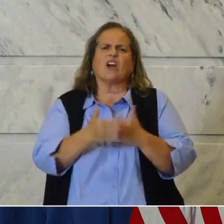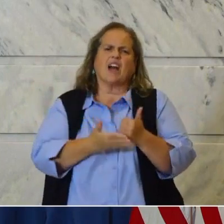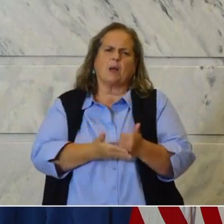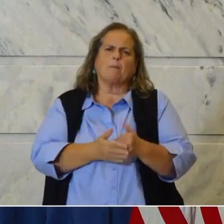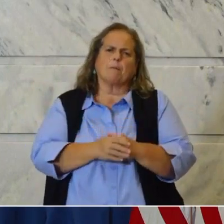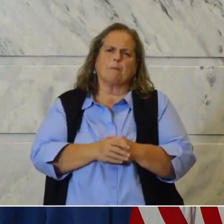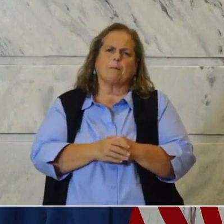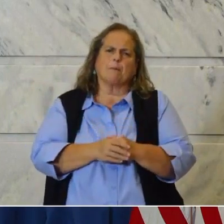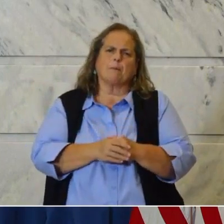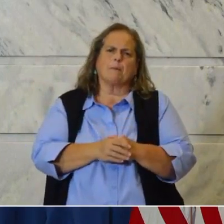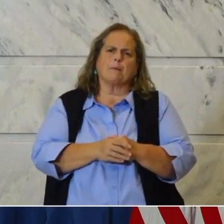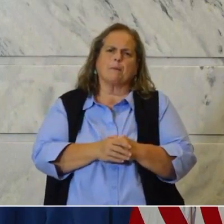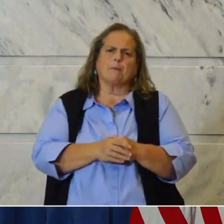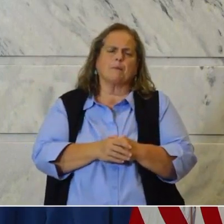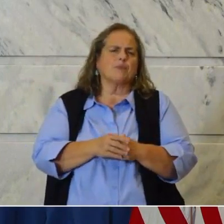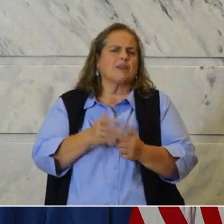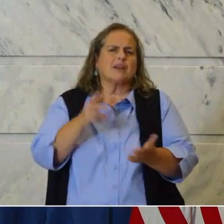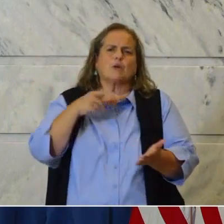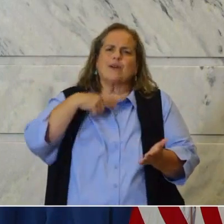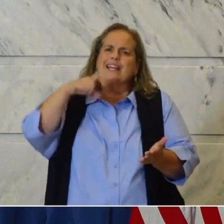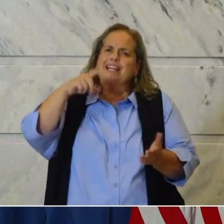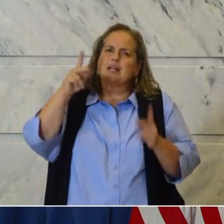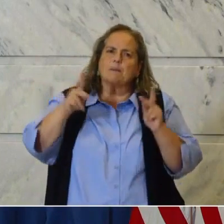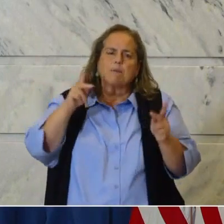gotta have people that are everyday leaders. If we're gonna beat this virus,